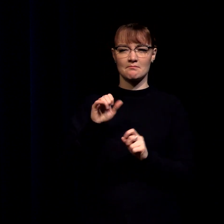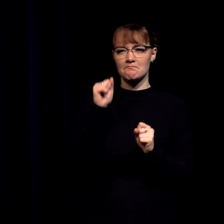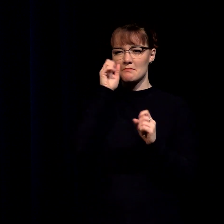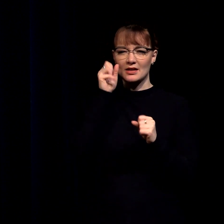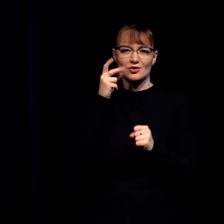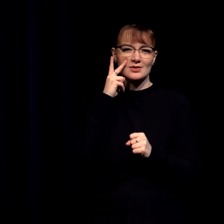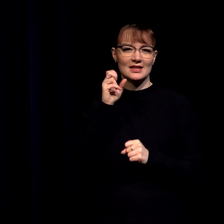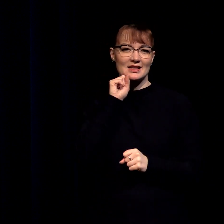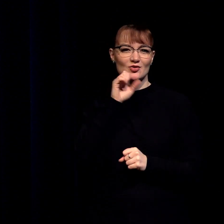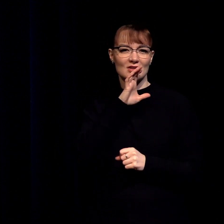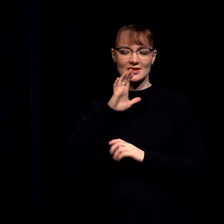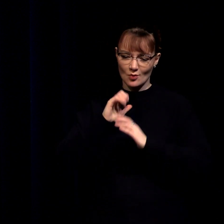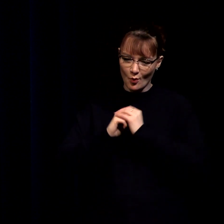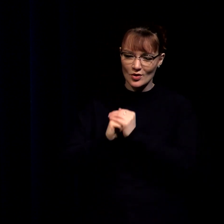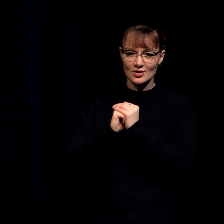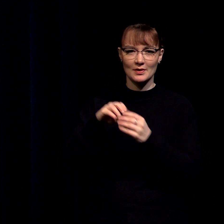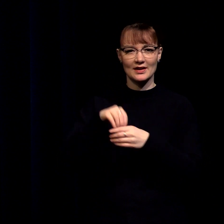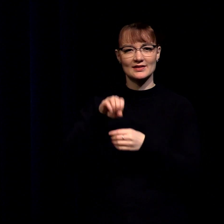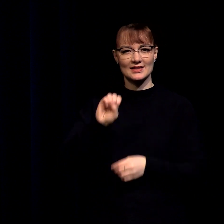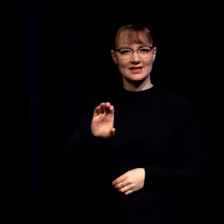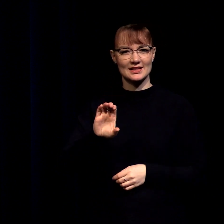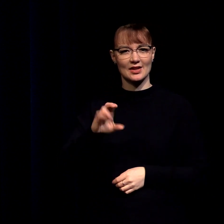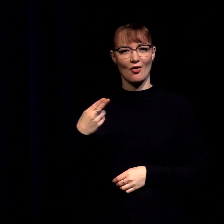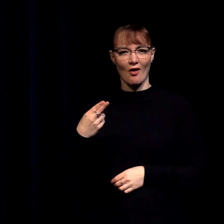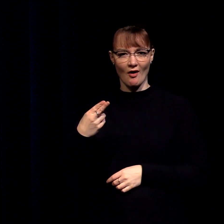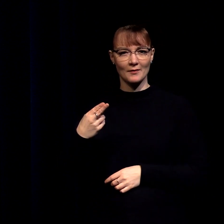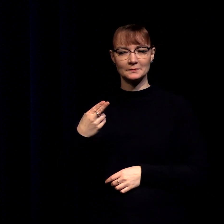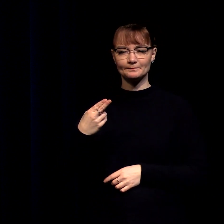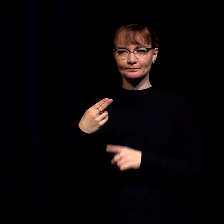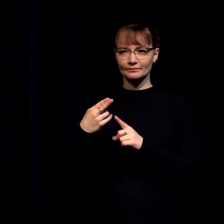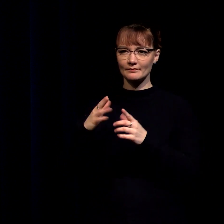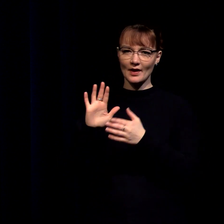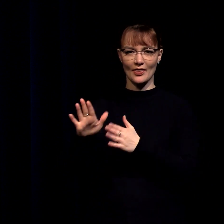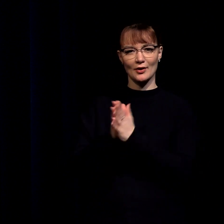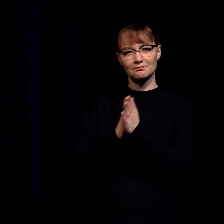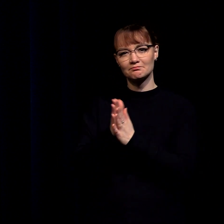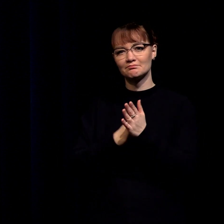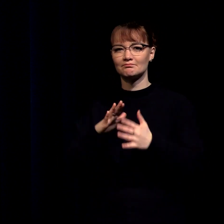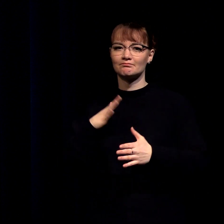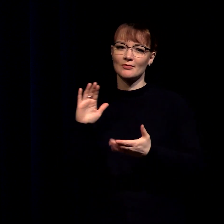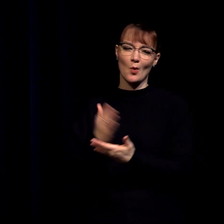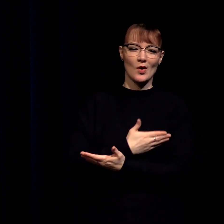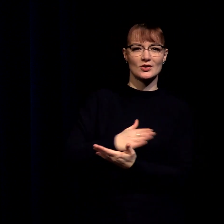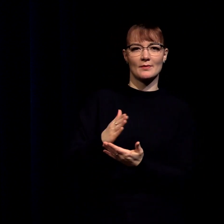saints worshiping in spirit and in truth with such enthusiasm. It just took me back to what happened the week before when I